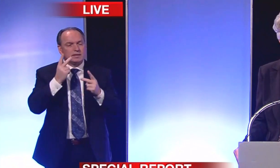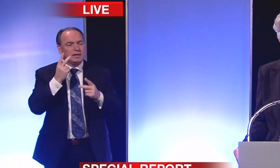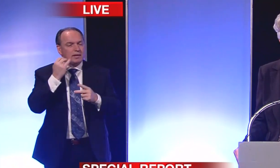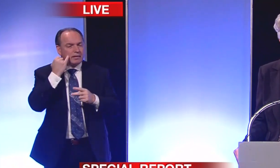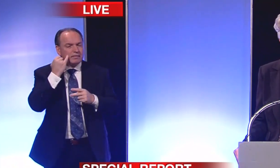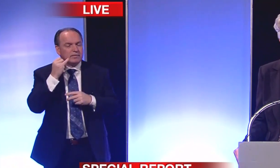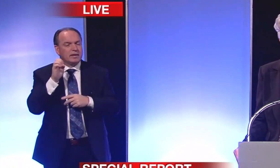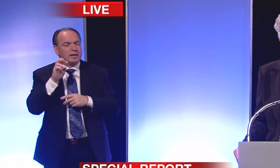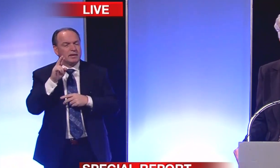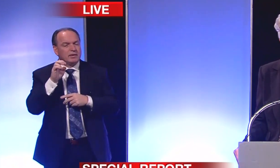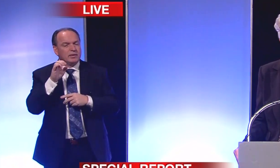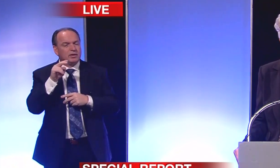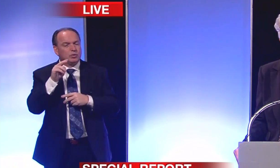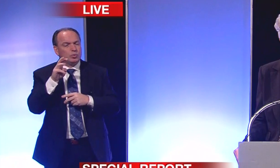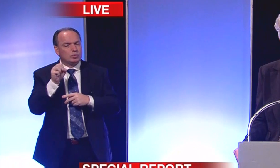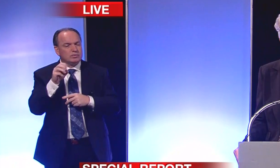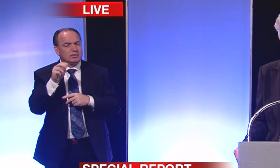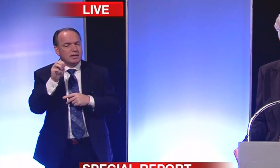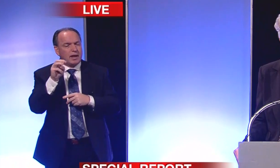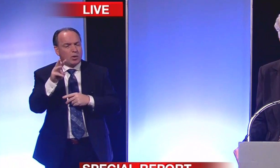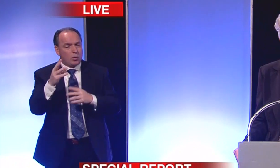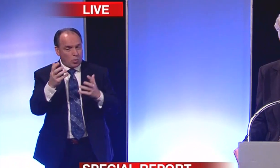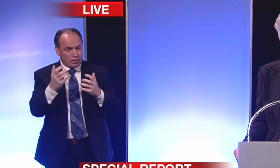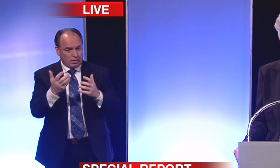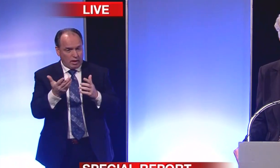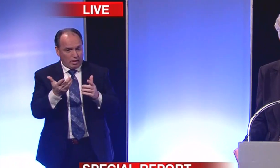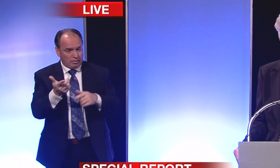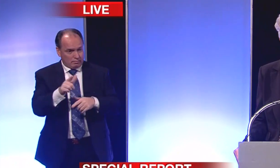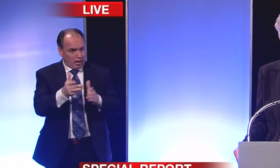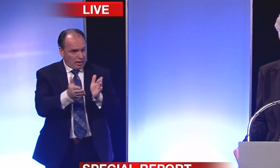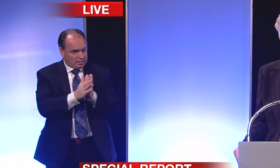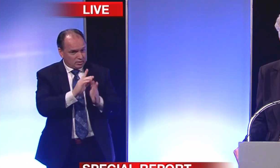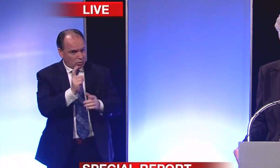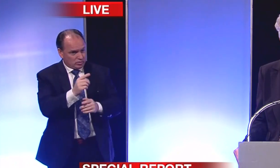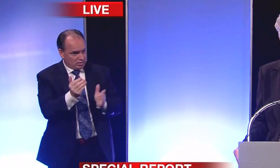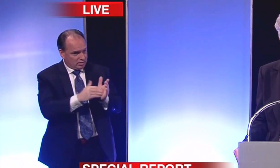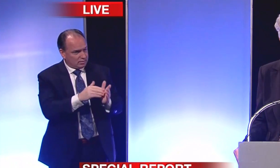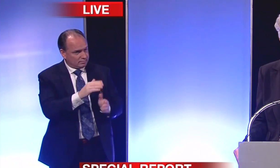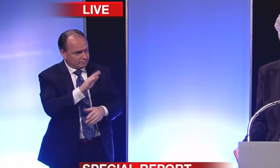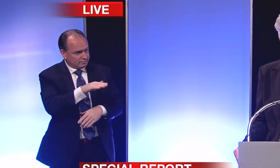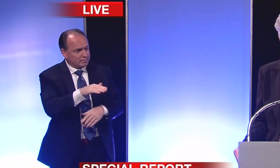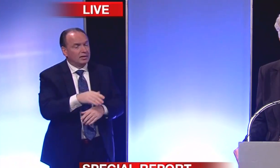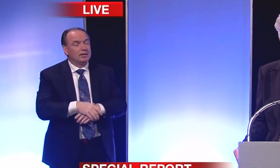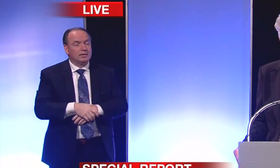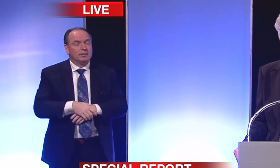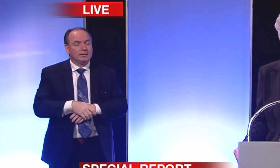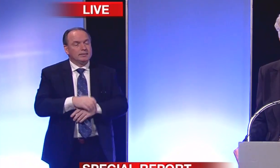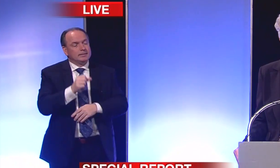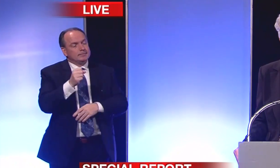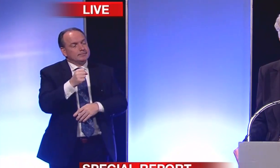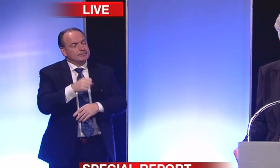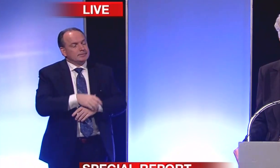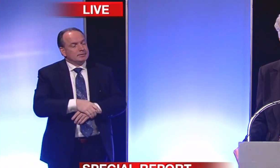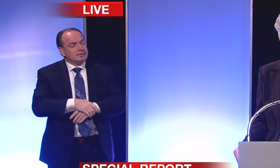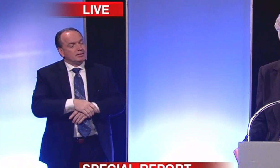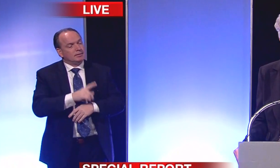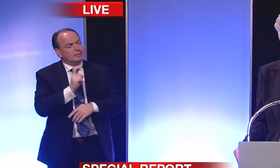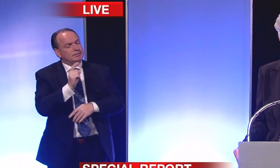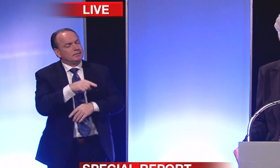77 NEGATIVE CASES AND FIVE POSITIVE AS OF THE TIME OF THE PRESS CONFERENCE. THANK YOU. ERIE COUNTY EXECUTIVES | I LIKE TO SEE IF ERIE NEWS NOW WOULD LIKE TO ASK ANOTHER